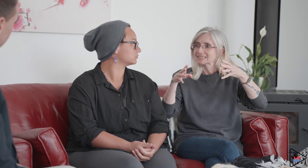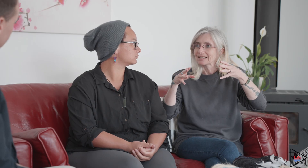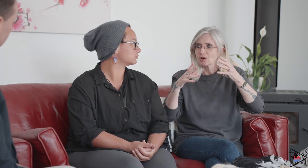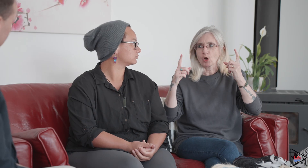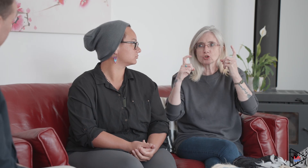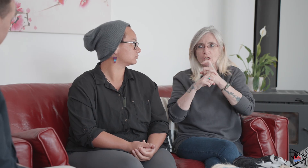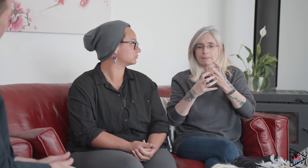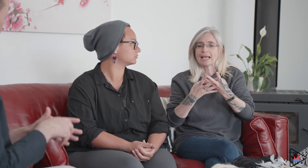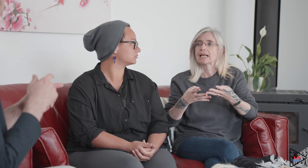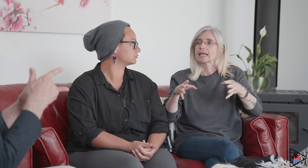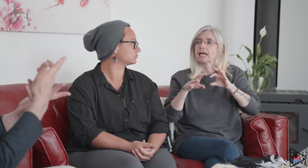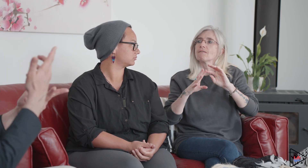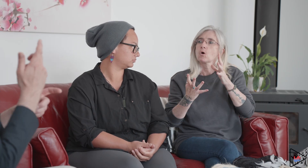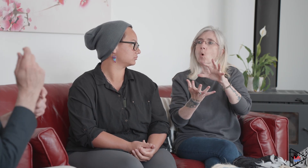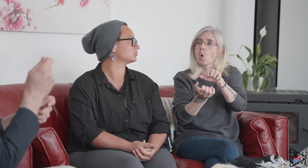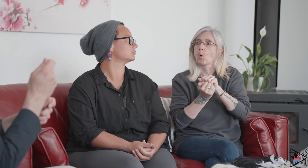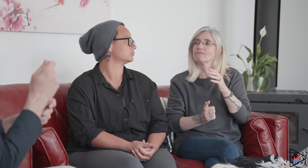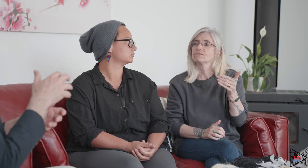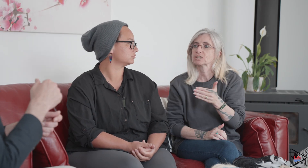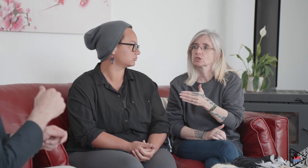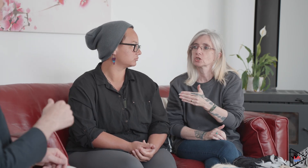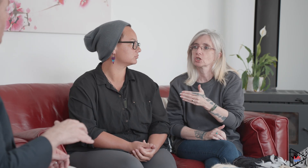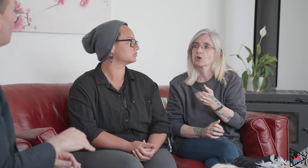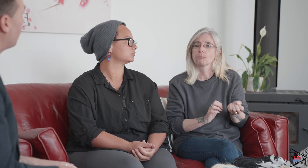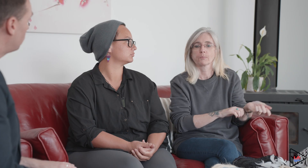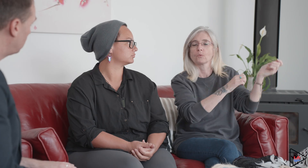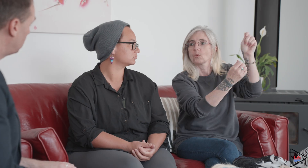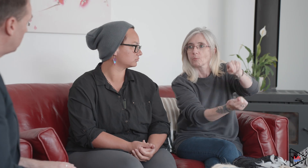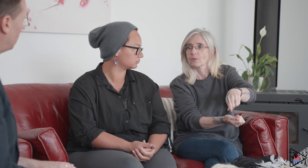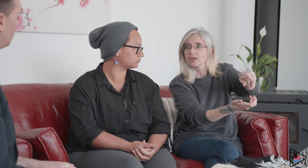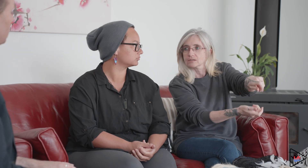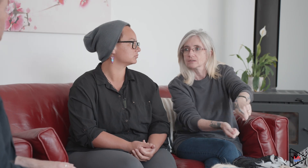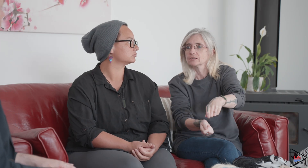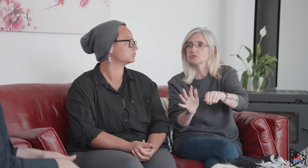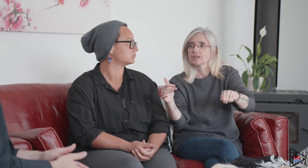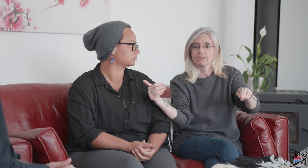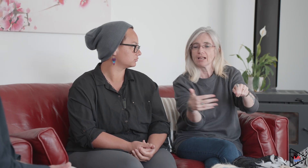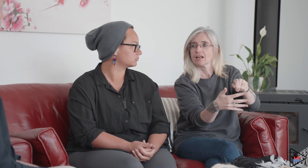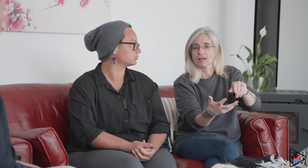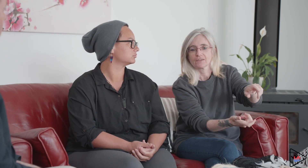we learned how to make nets to catch fish. So there's a particular weaving that you